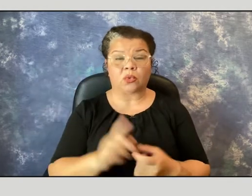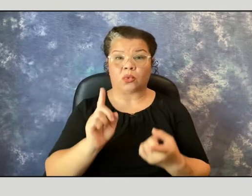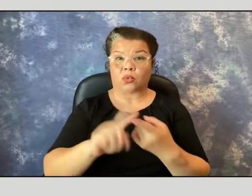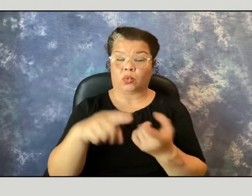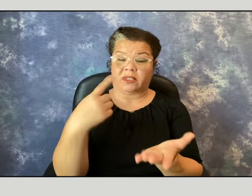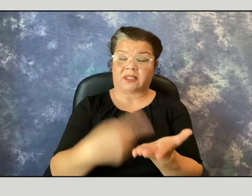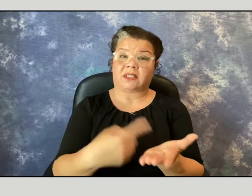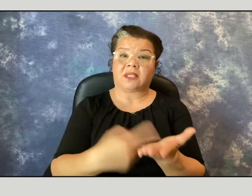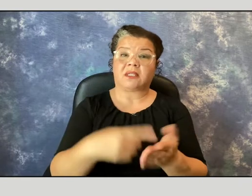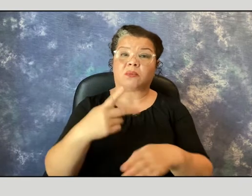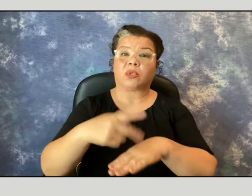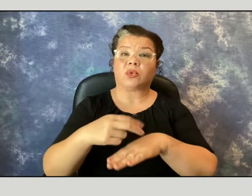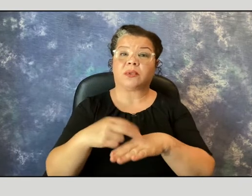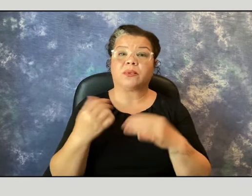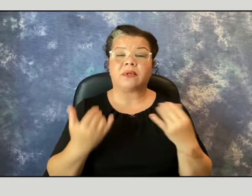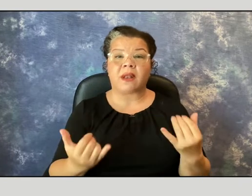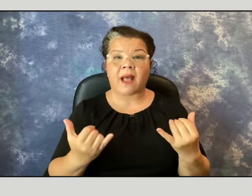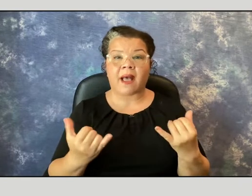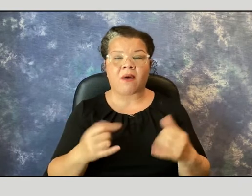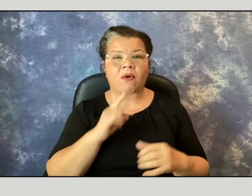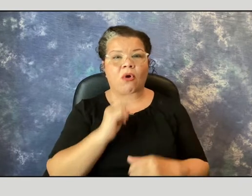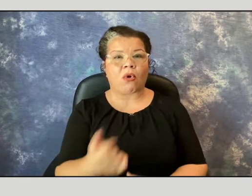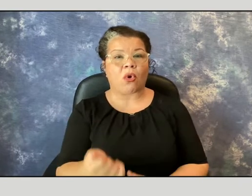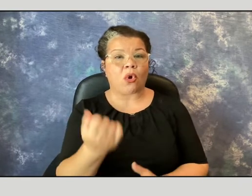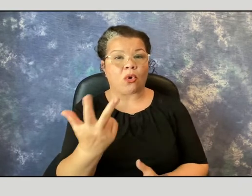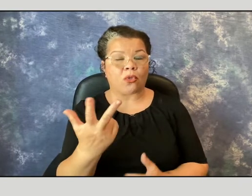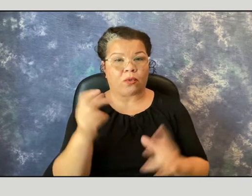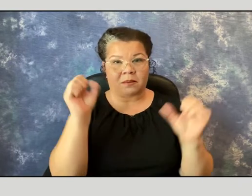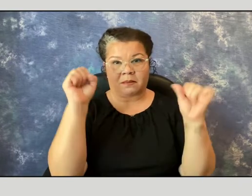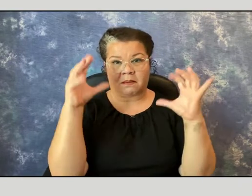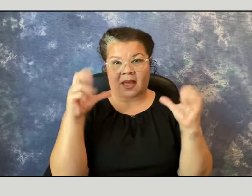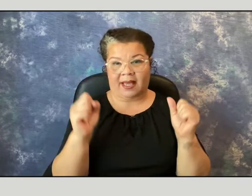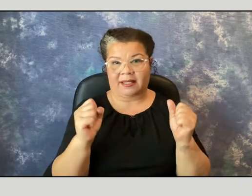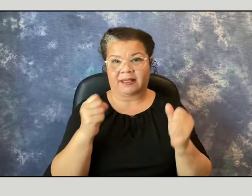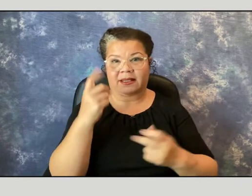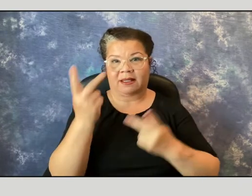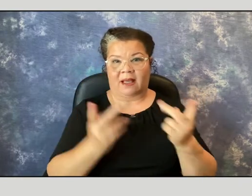are our three amazing guests, Alana Casanova-Burgess,